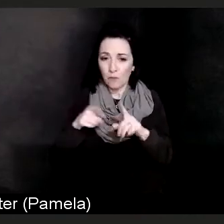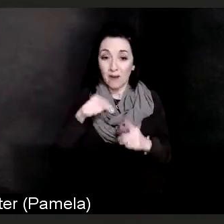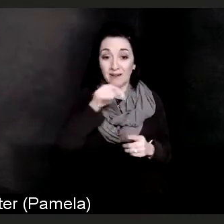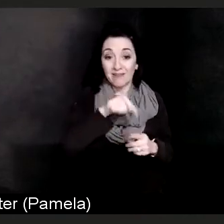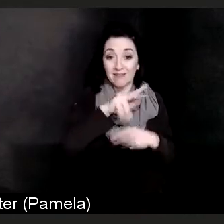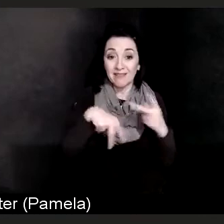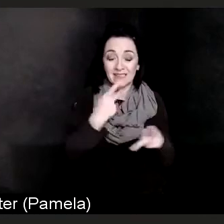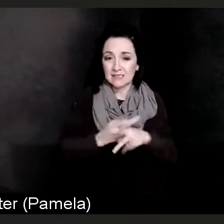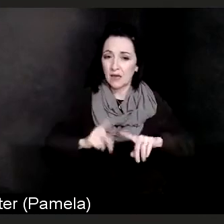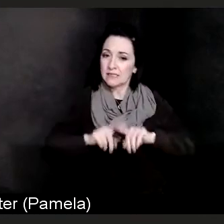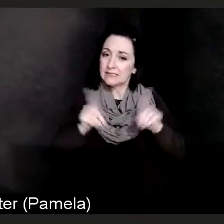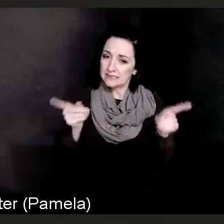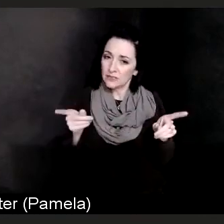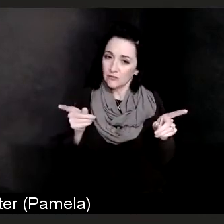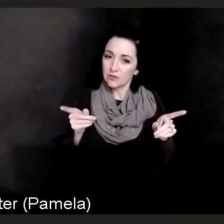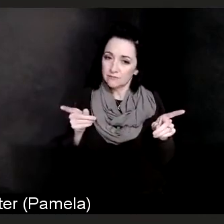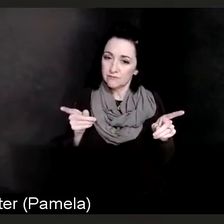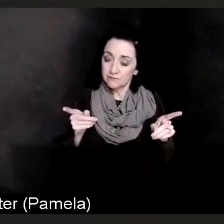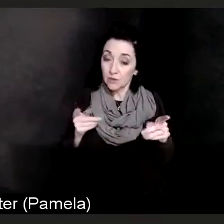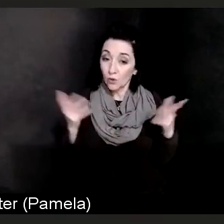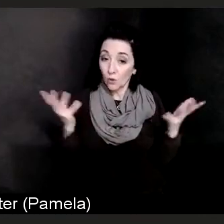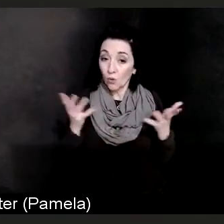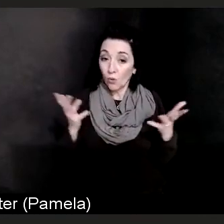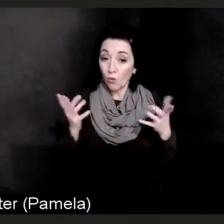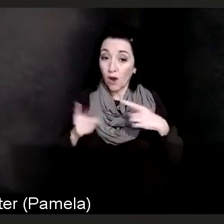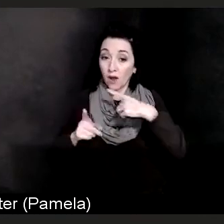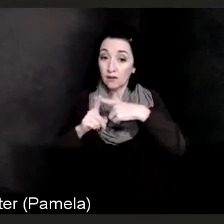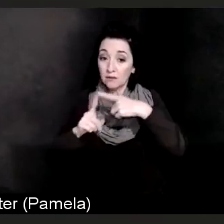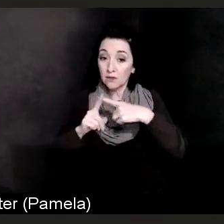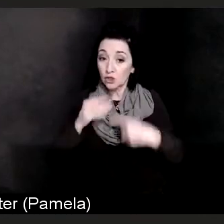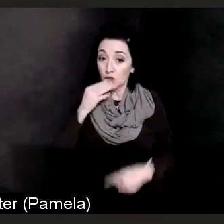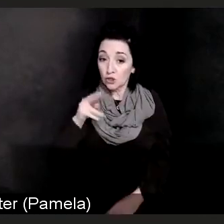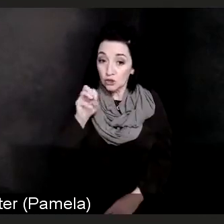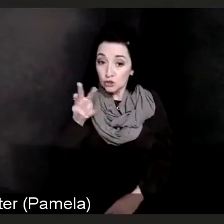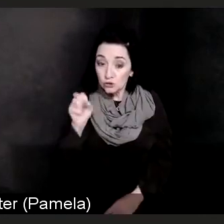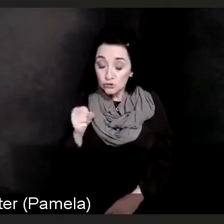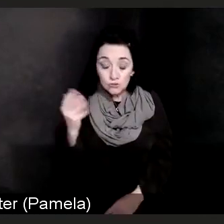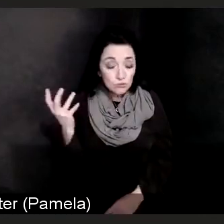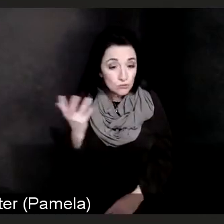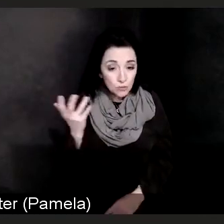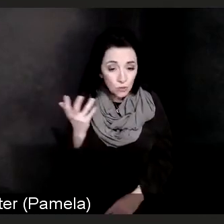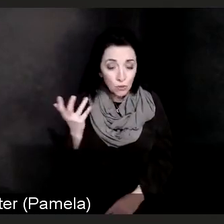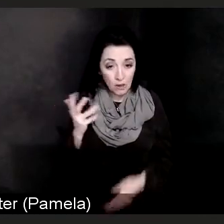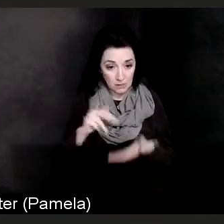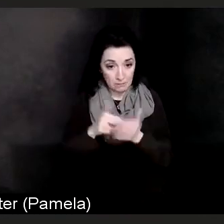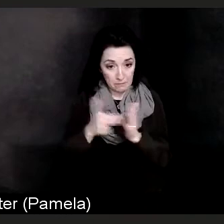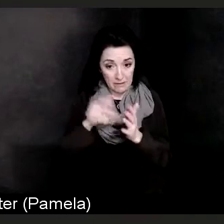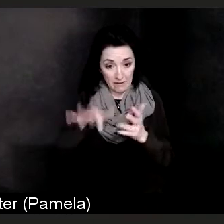that any of these strains are deadlier, meaning that if you were to contract, if you were to become infected